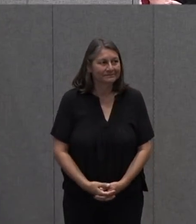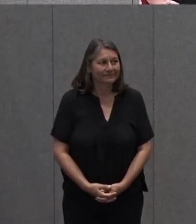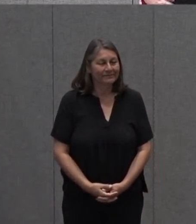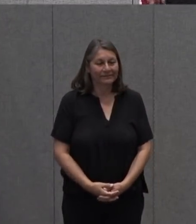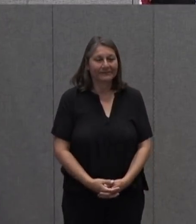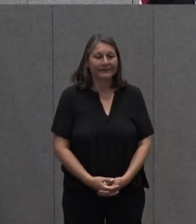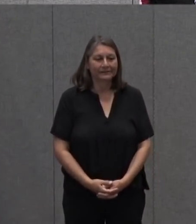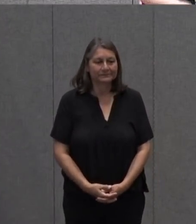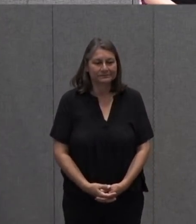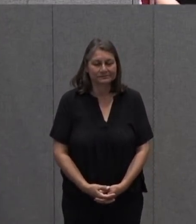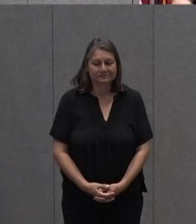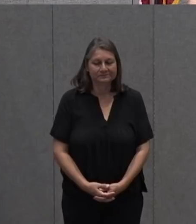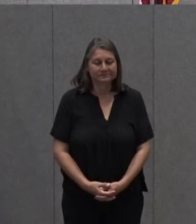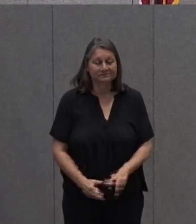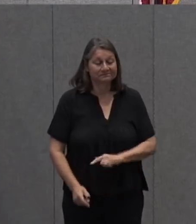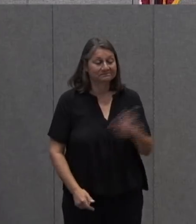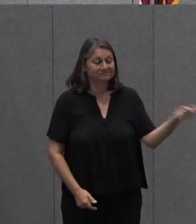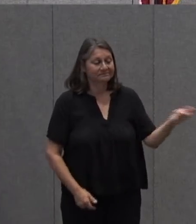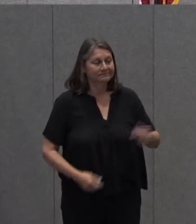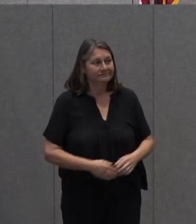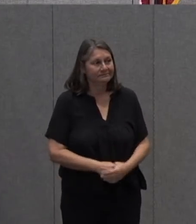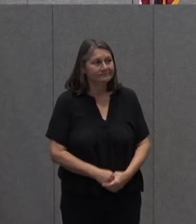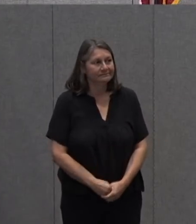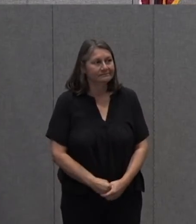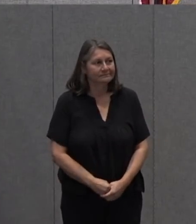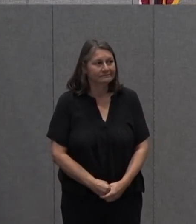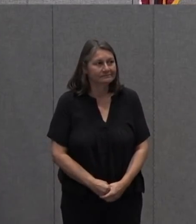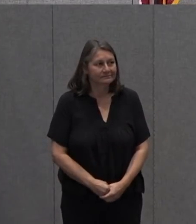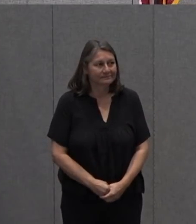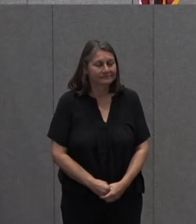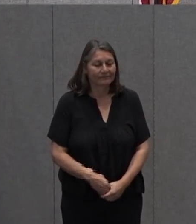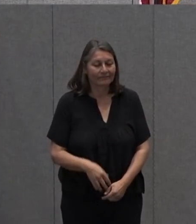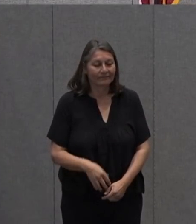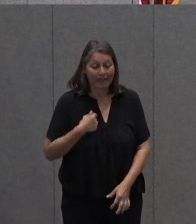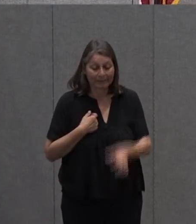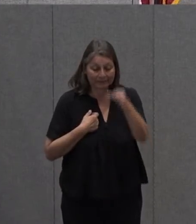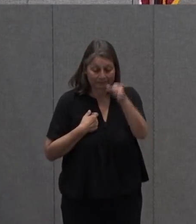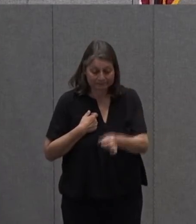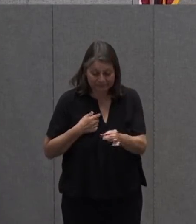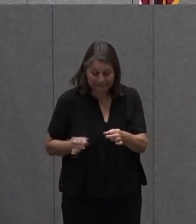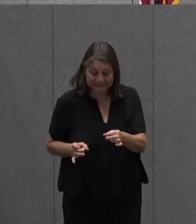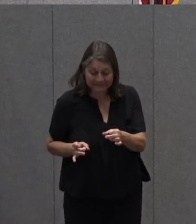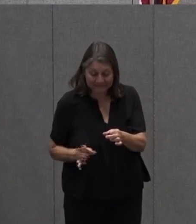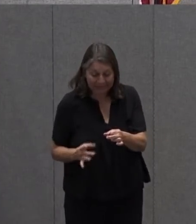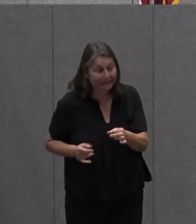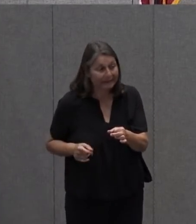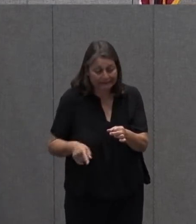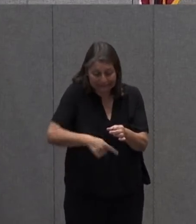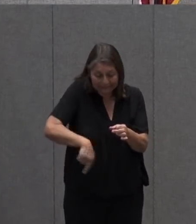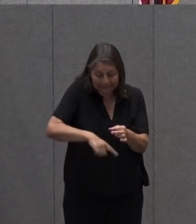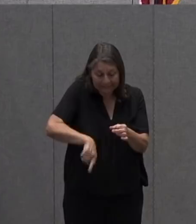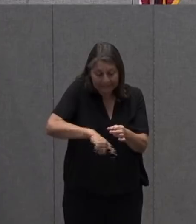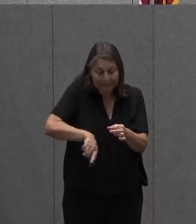All right, your turn. My turn to spin. Yes. Okay, so I'm gonna put this pencil down. And I'm gonna spin.